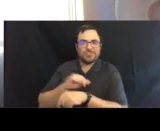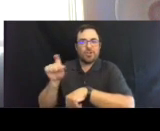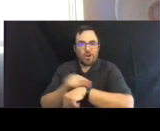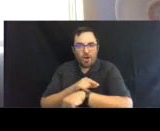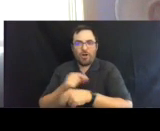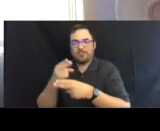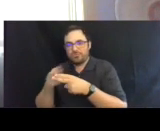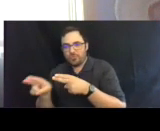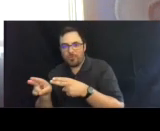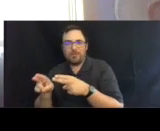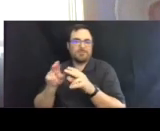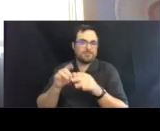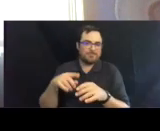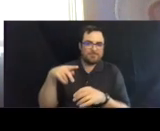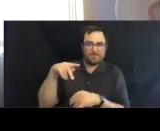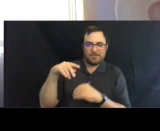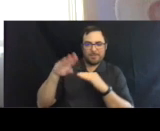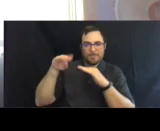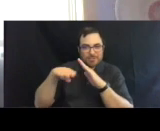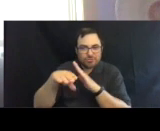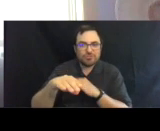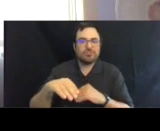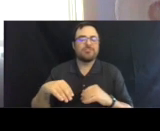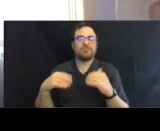and his pitch variation. There's all sorts of ways to